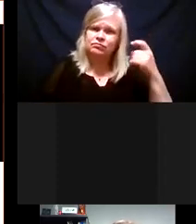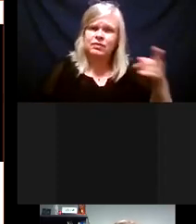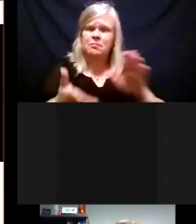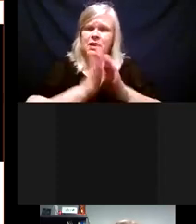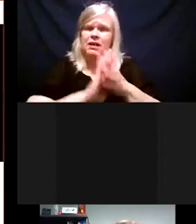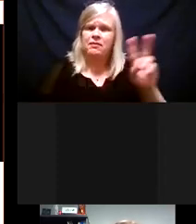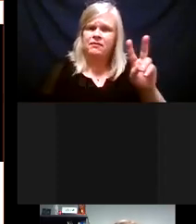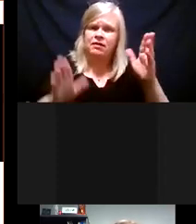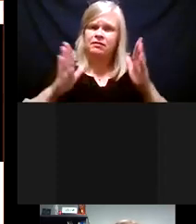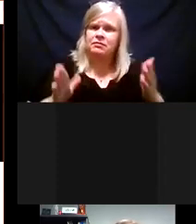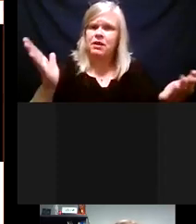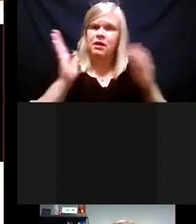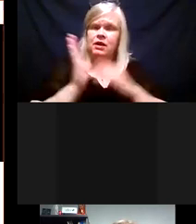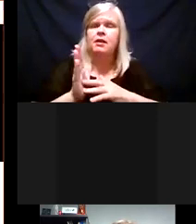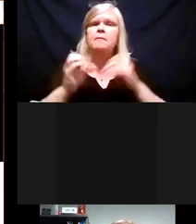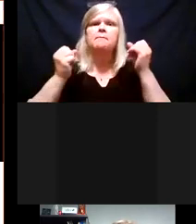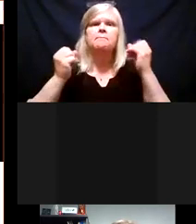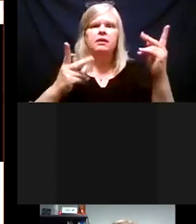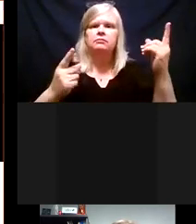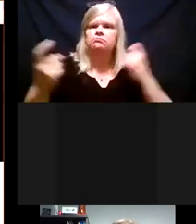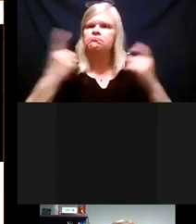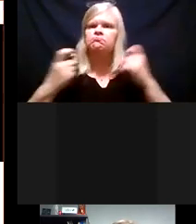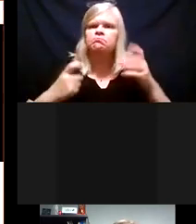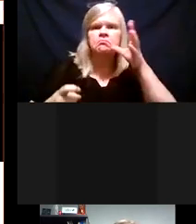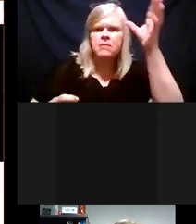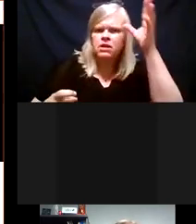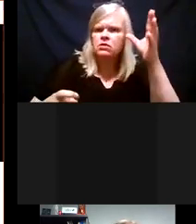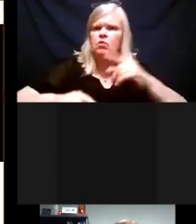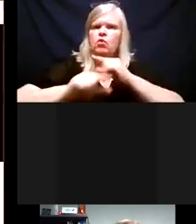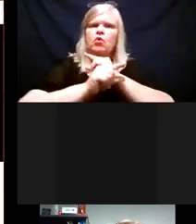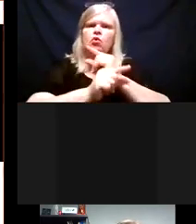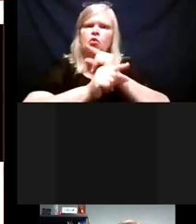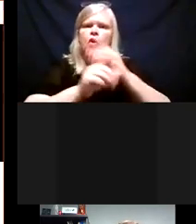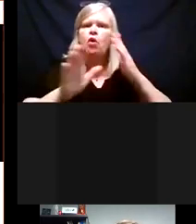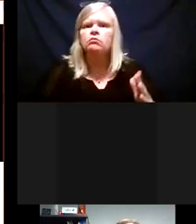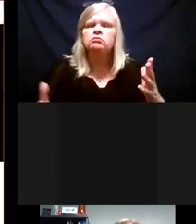REVICTIMIZING. BUT THAT'S WHEN THEY ARE